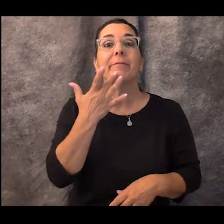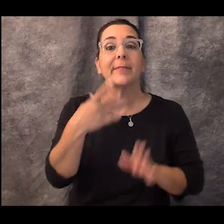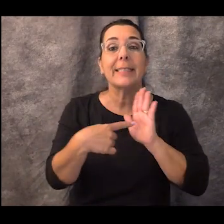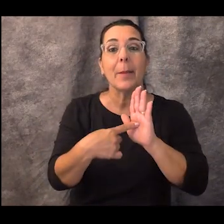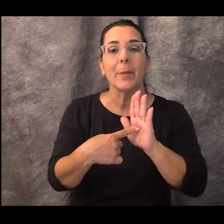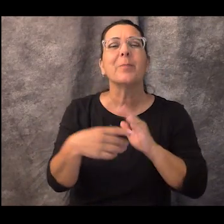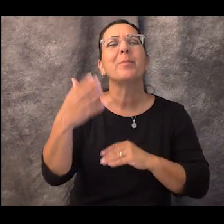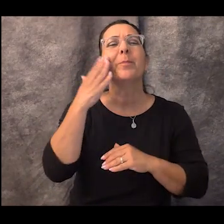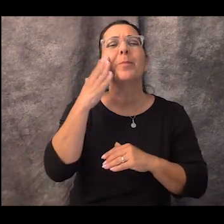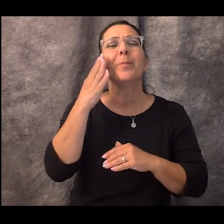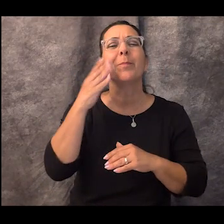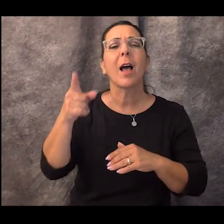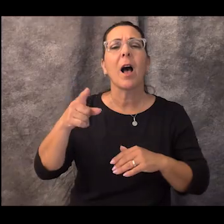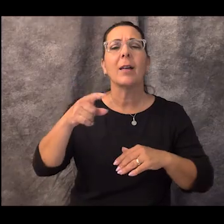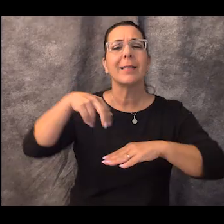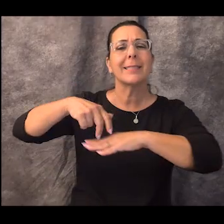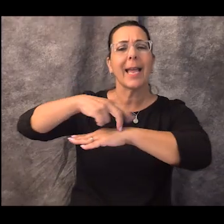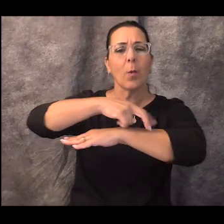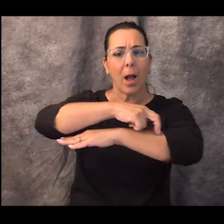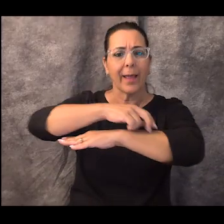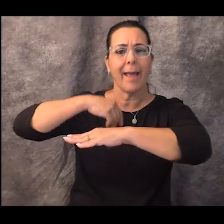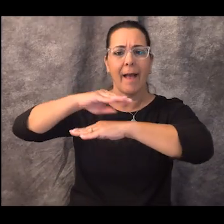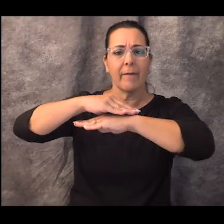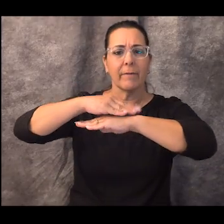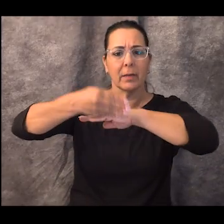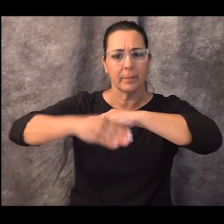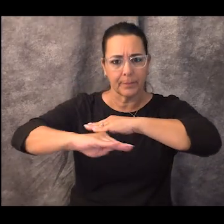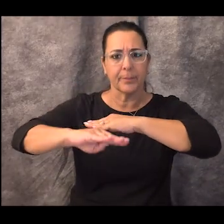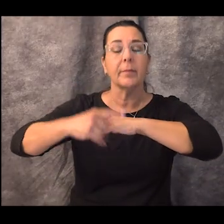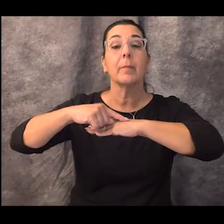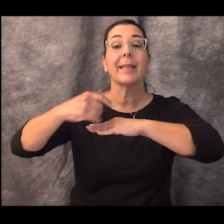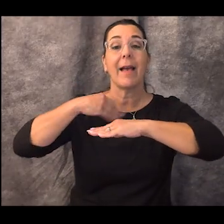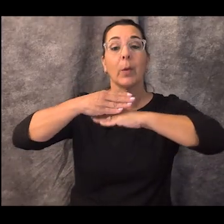for people who use wheelchairs to be able to get on and off the sidewalk. But, you know, everyone pushing a stroller,